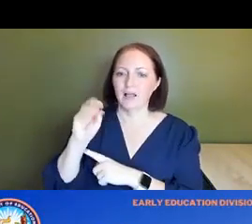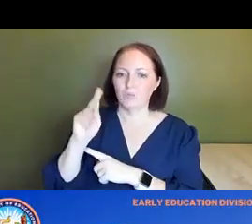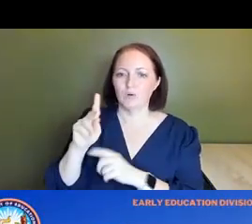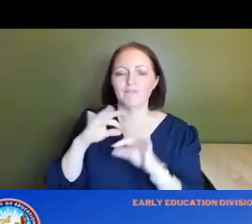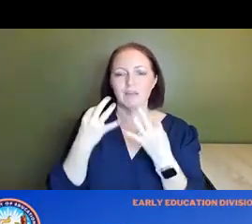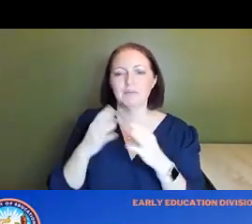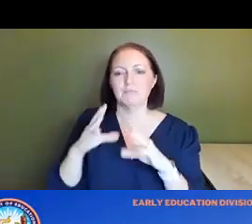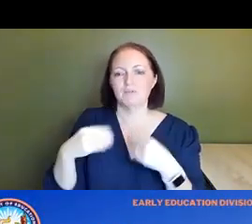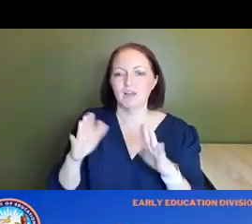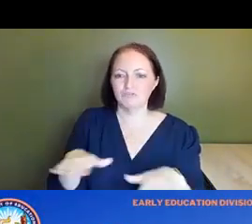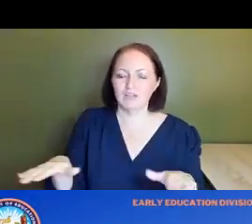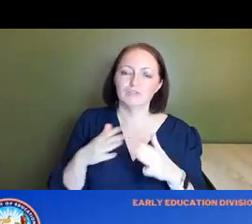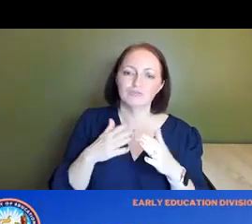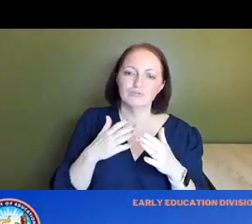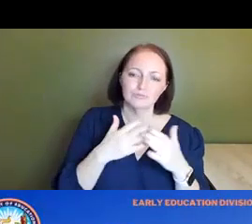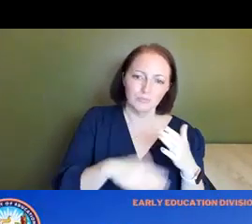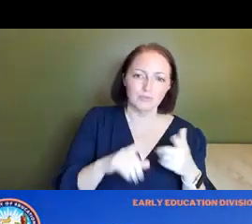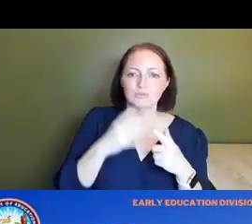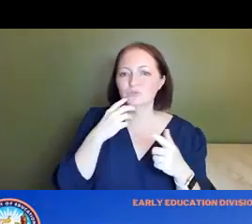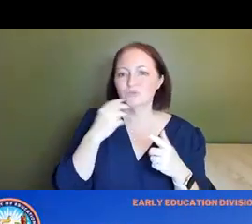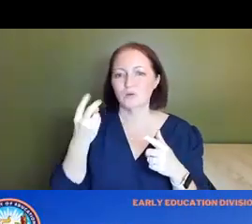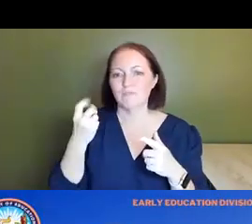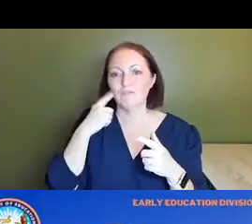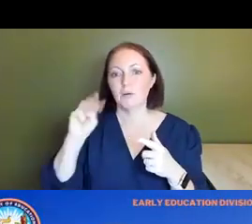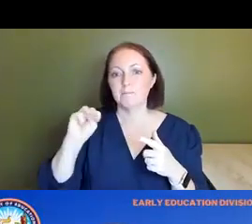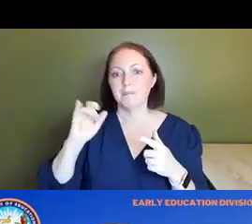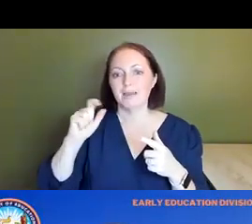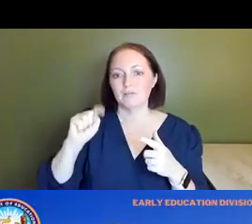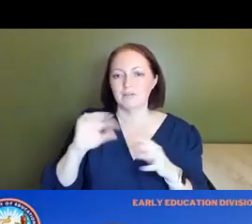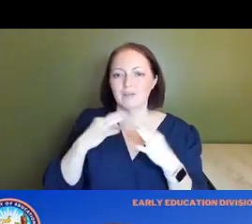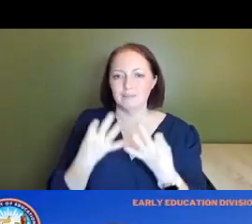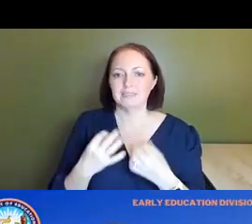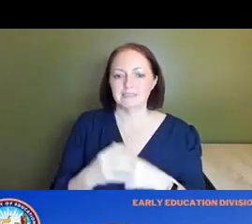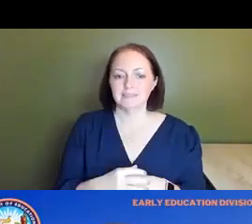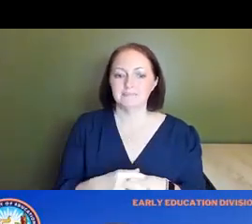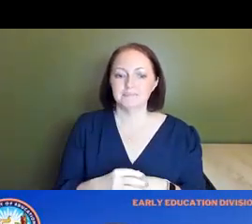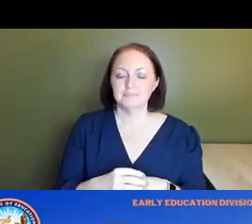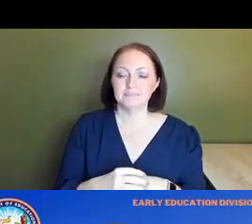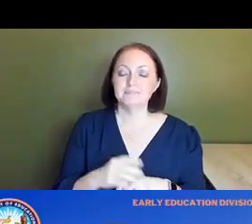care to children birth to 12 from migrant families. In addition to the State funded